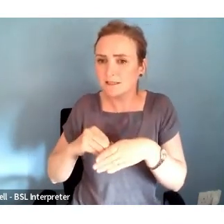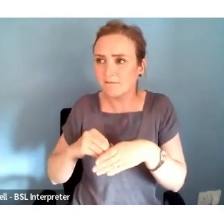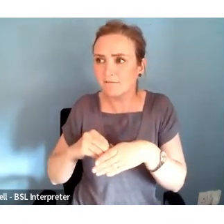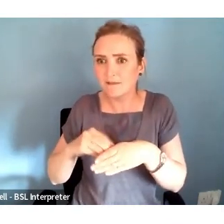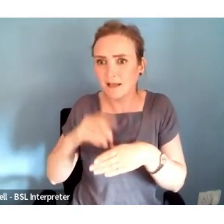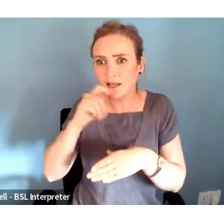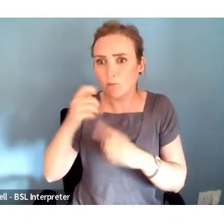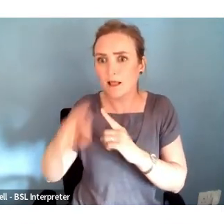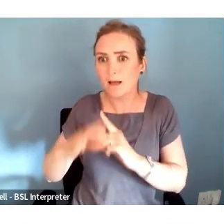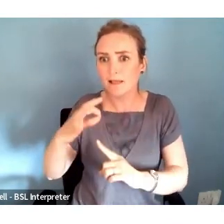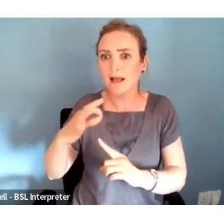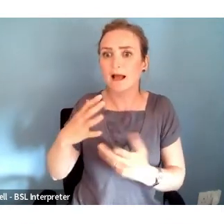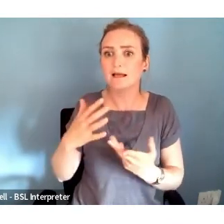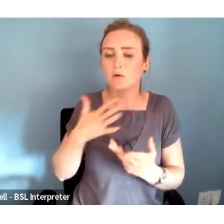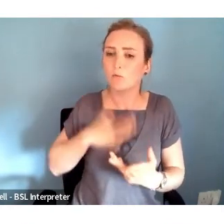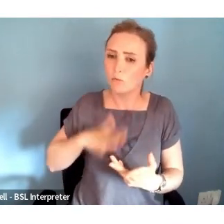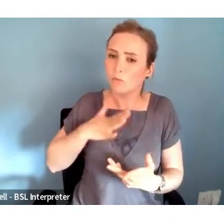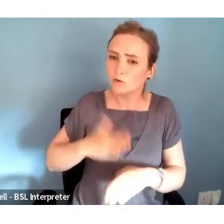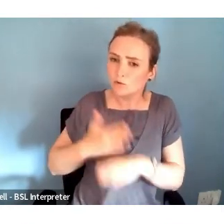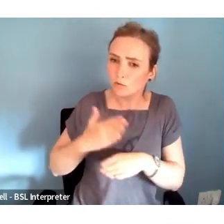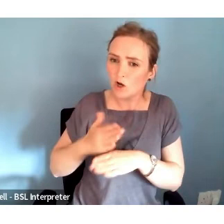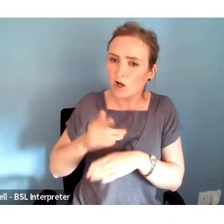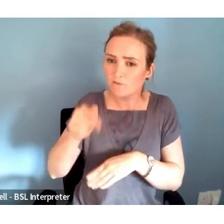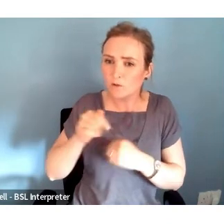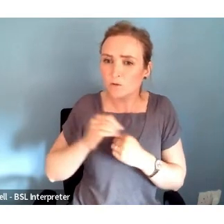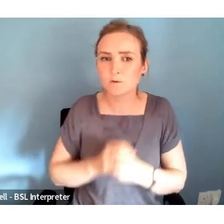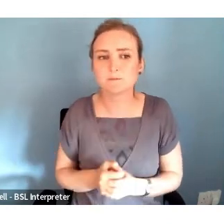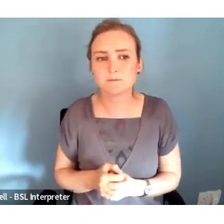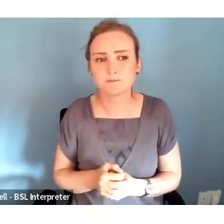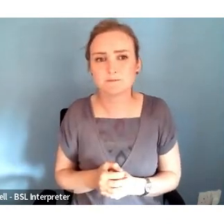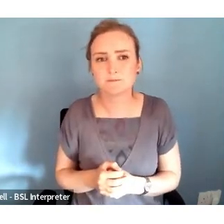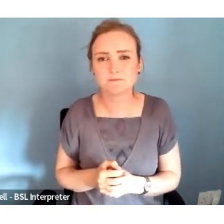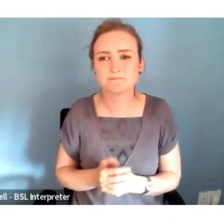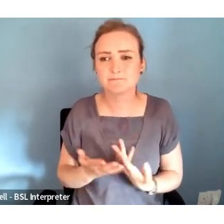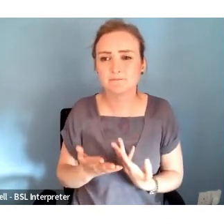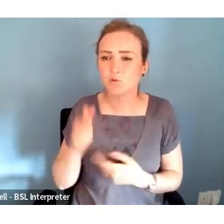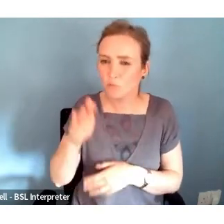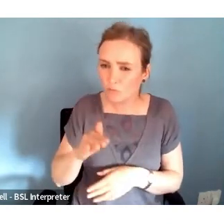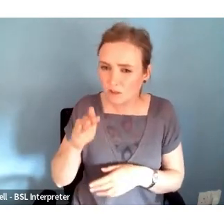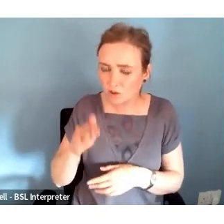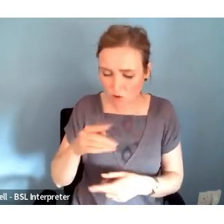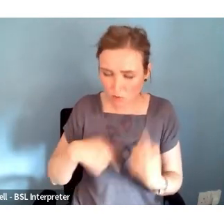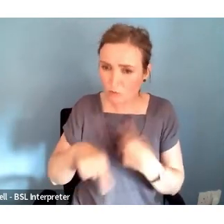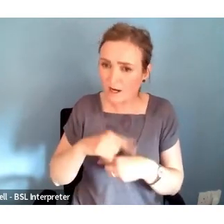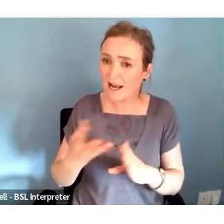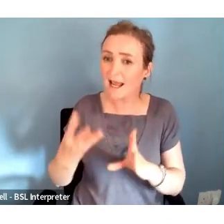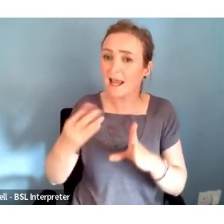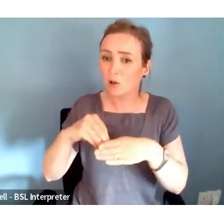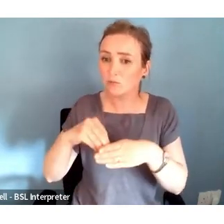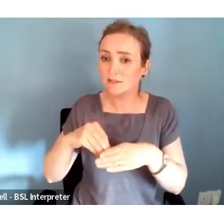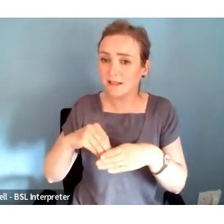ing. There are all sorts of ways that you can ensure candidates that you are an inclusive employer of choice. And the biggest